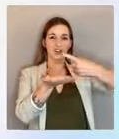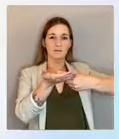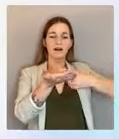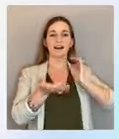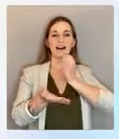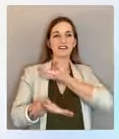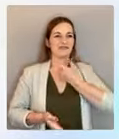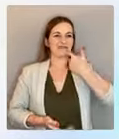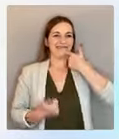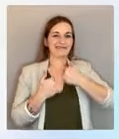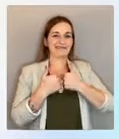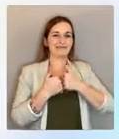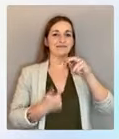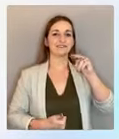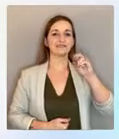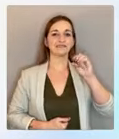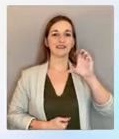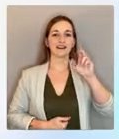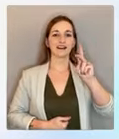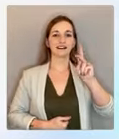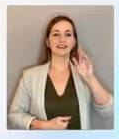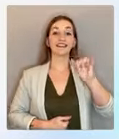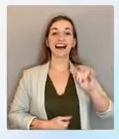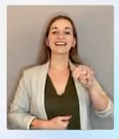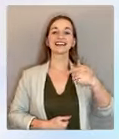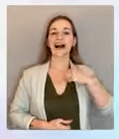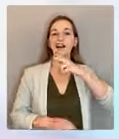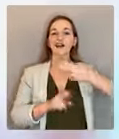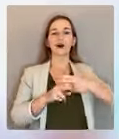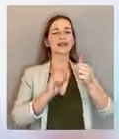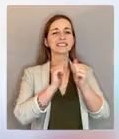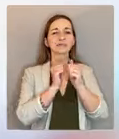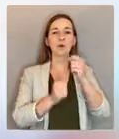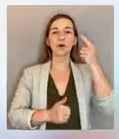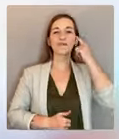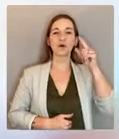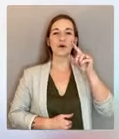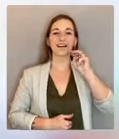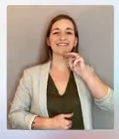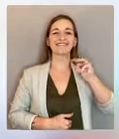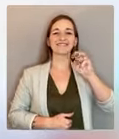But today I'm going to talk about our latest title "Nock," which I like to call a sport for the metaverse.